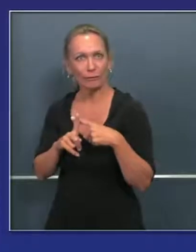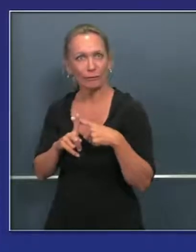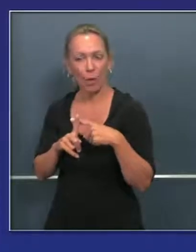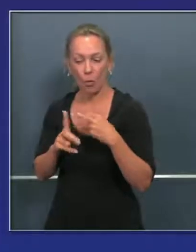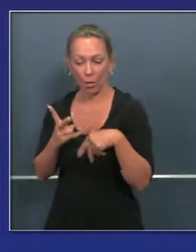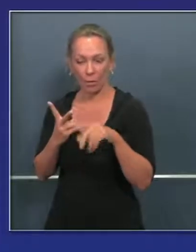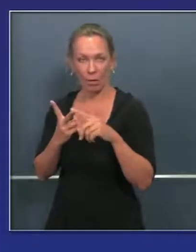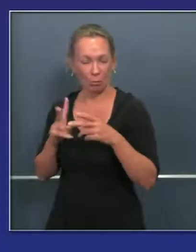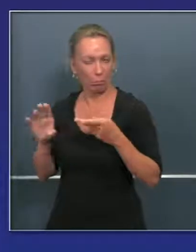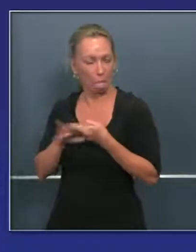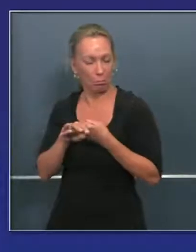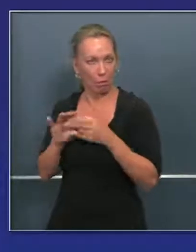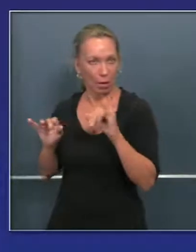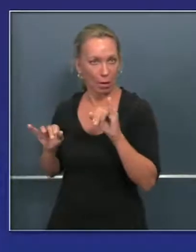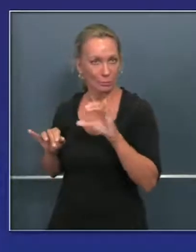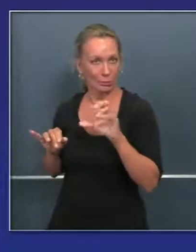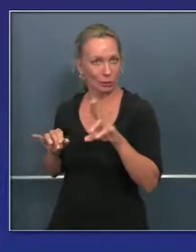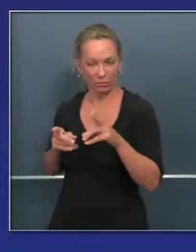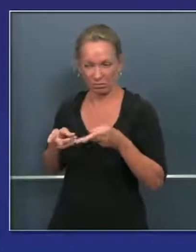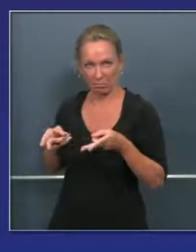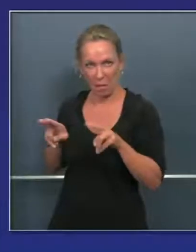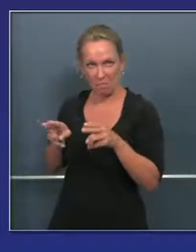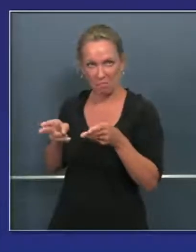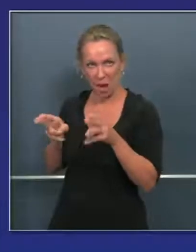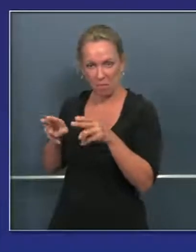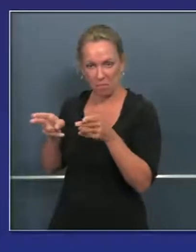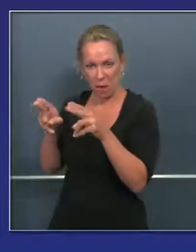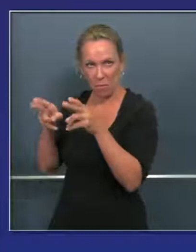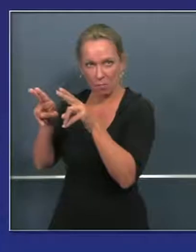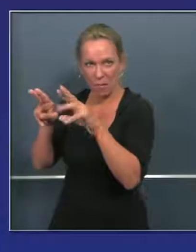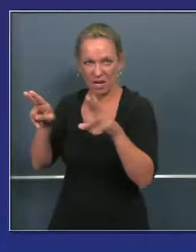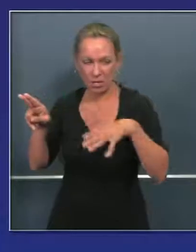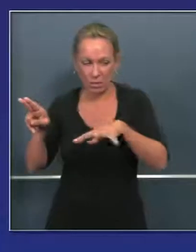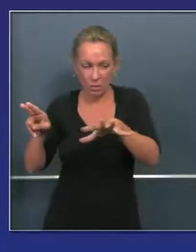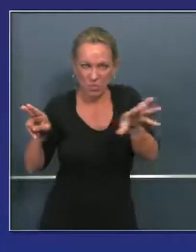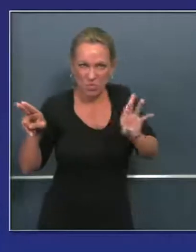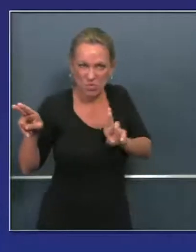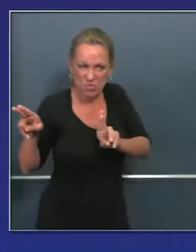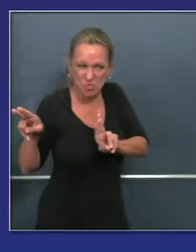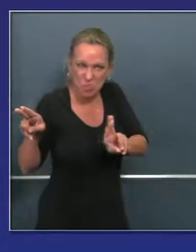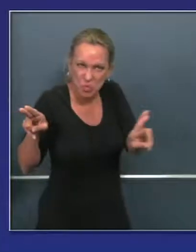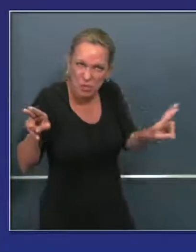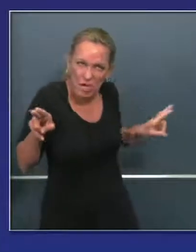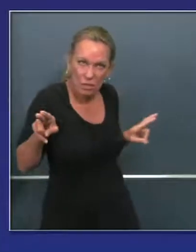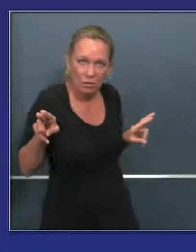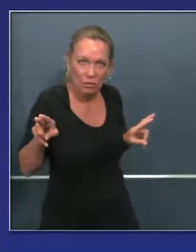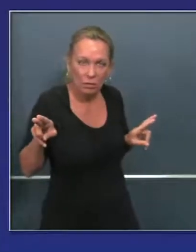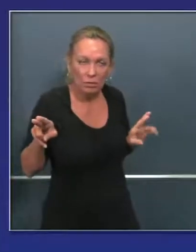the purposes of full disclosure tell you the challenges but also tell you what we have done